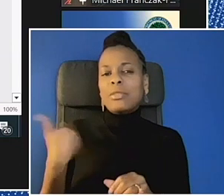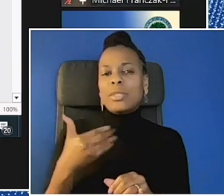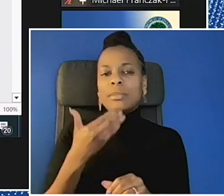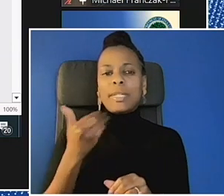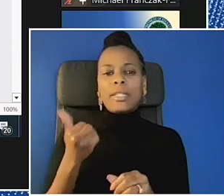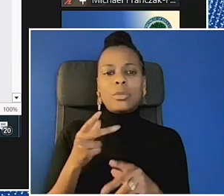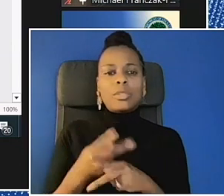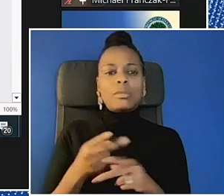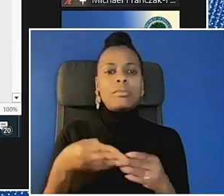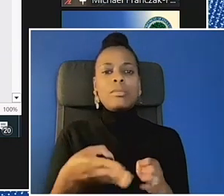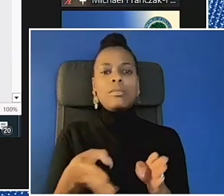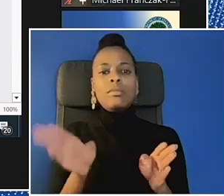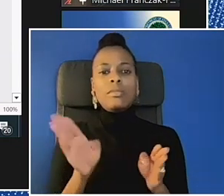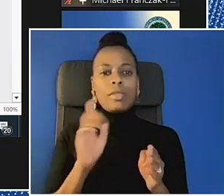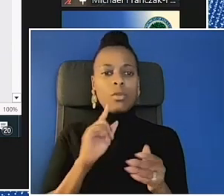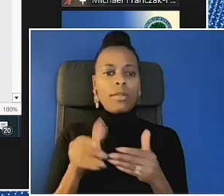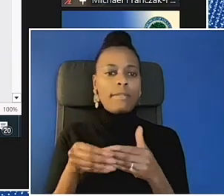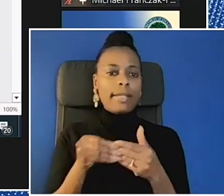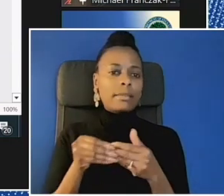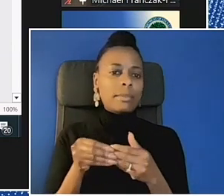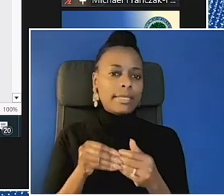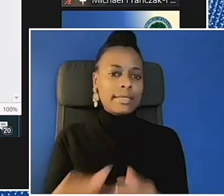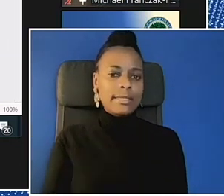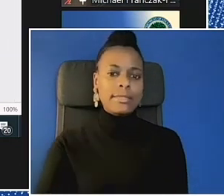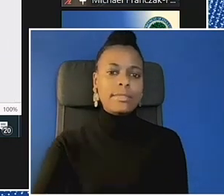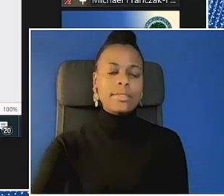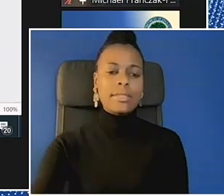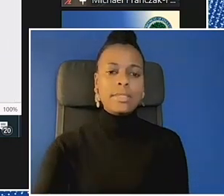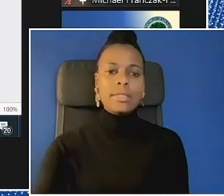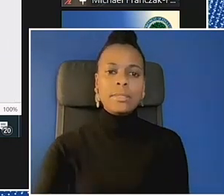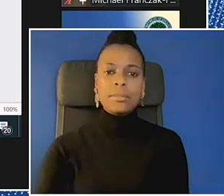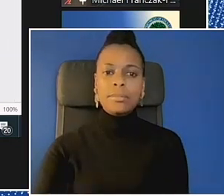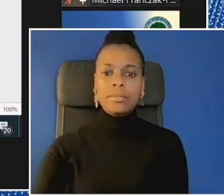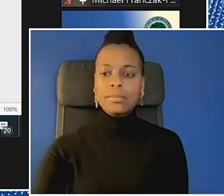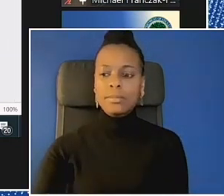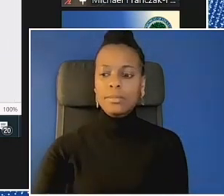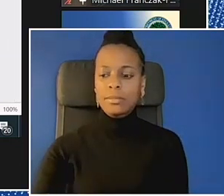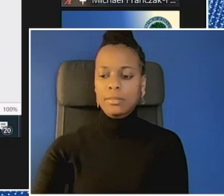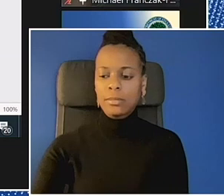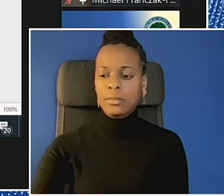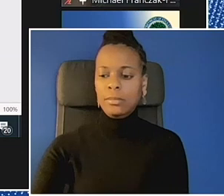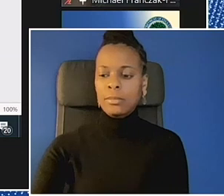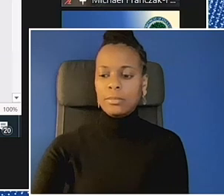flexibility. Moving on to factor six.